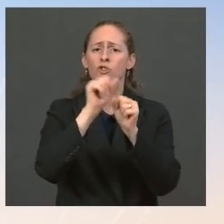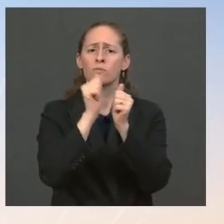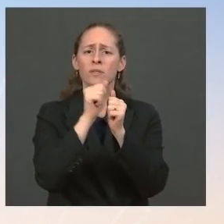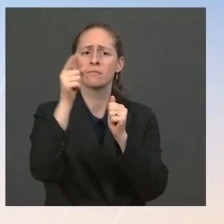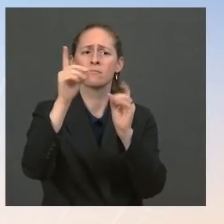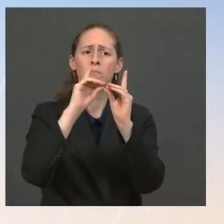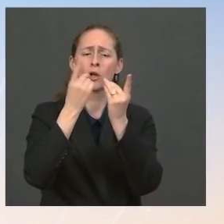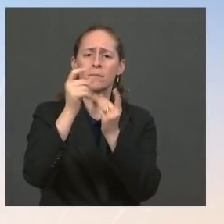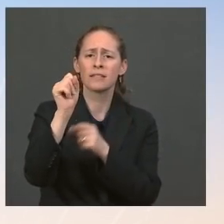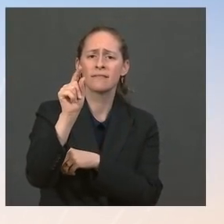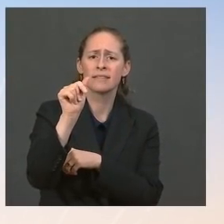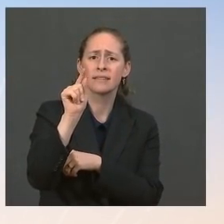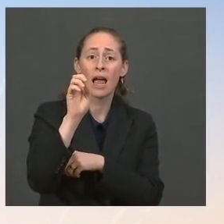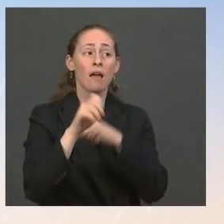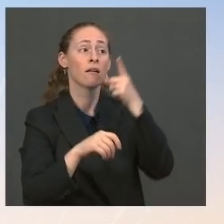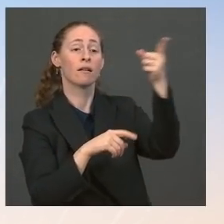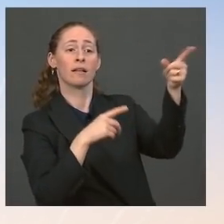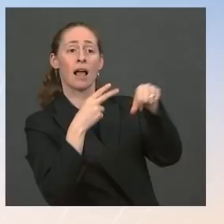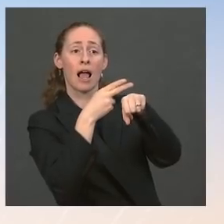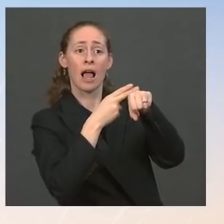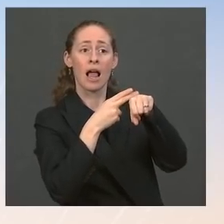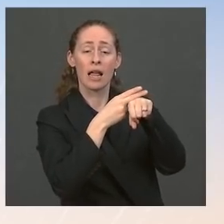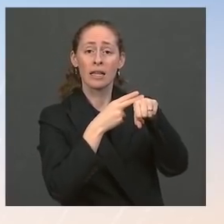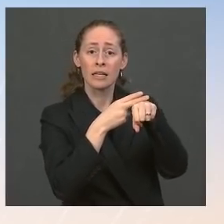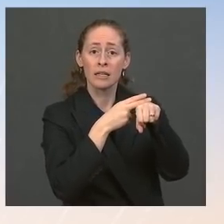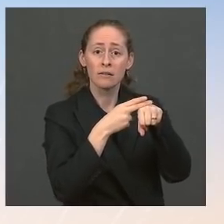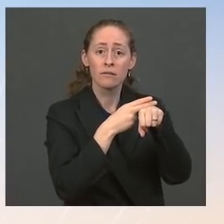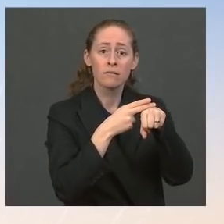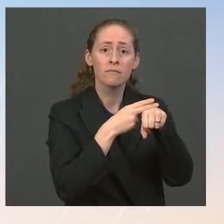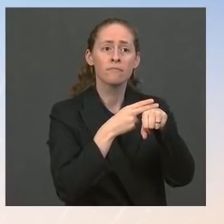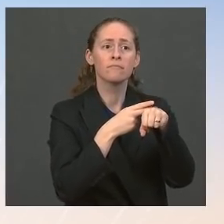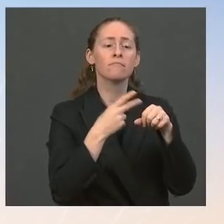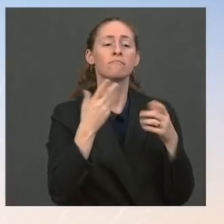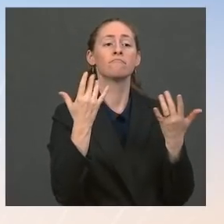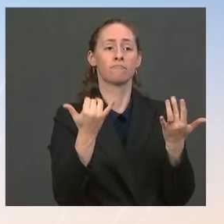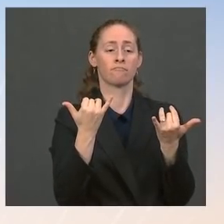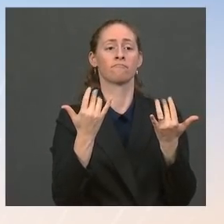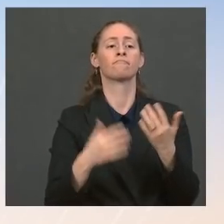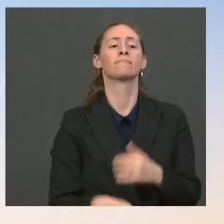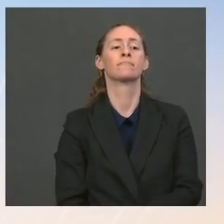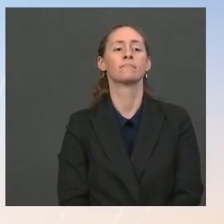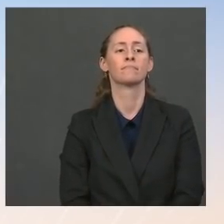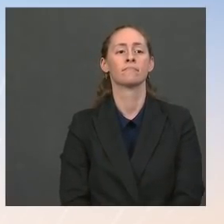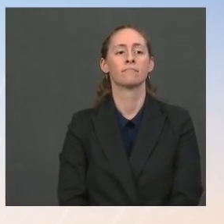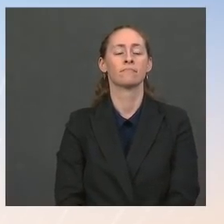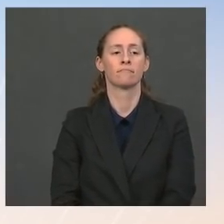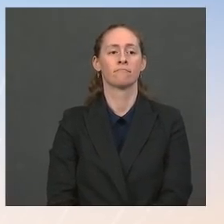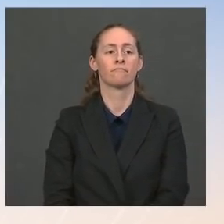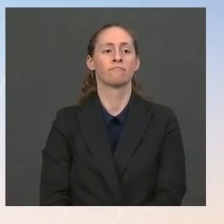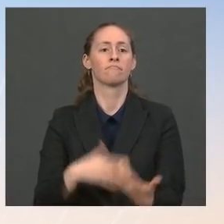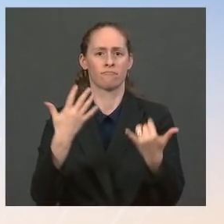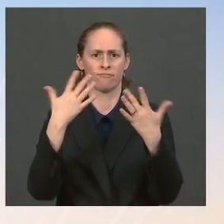DHS increased the number of removal flights to Haiti commensurate with the country's capacity to receive.